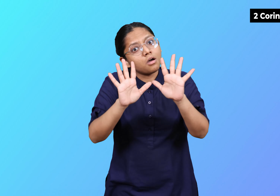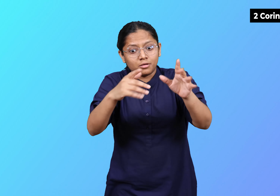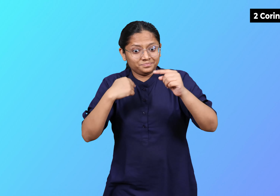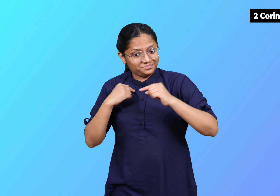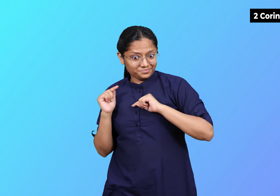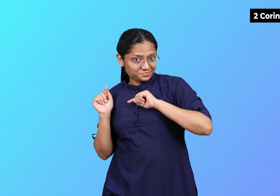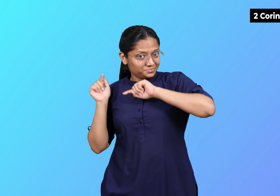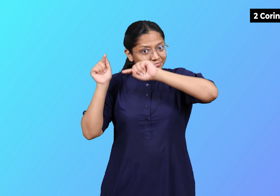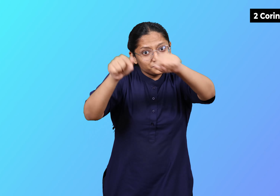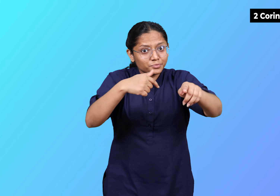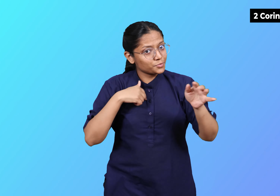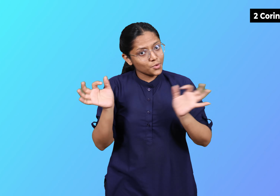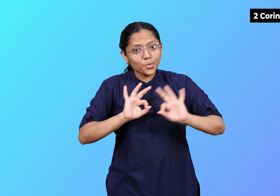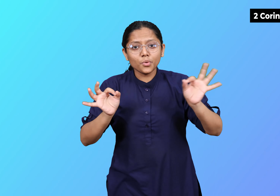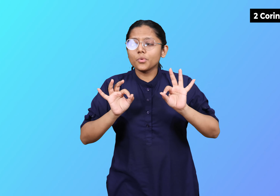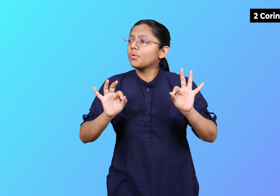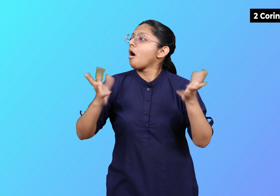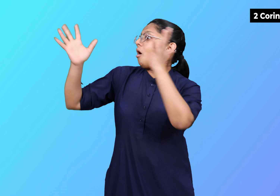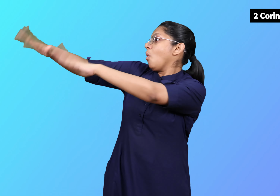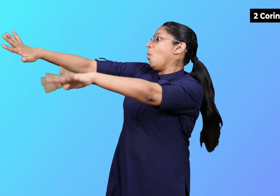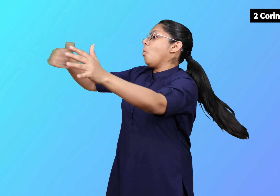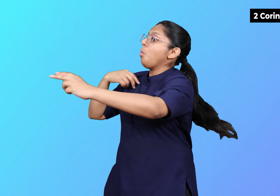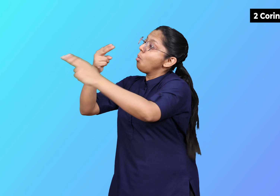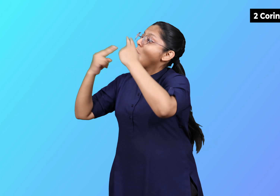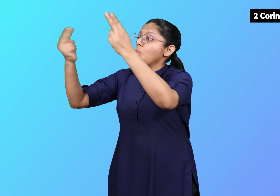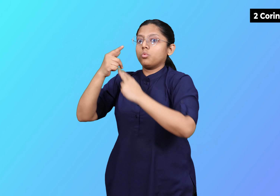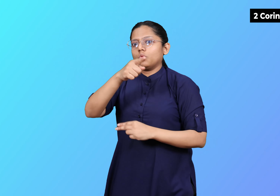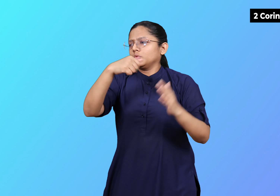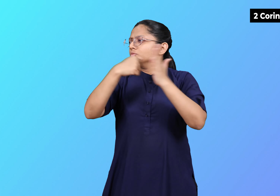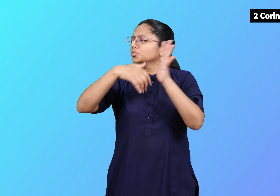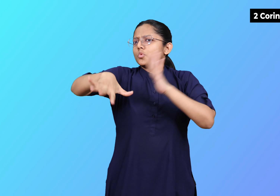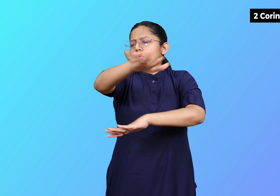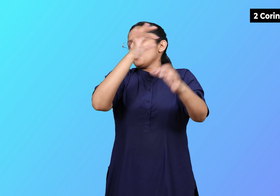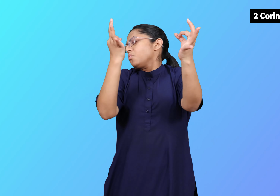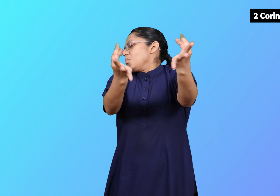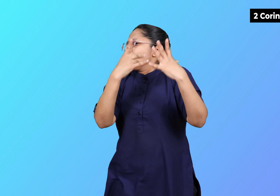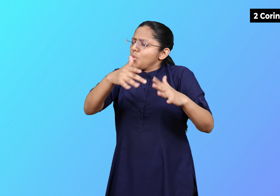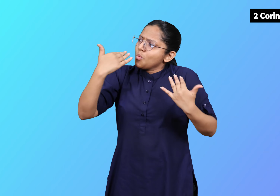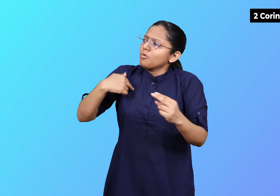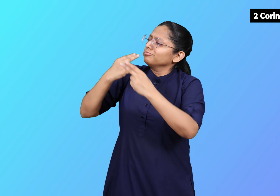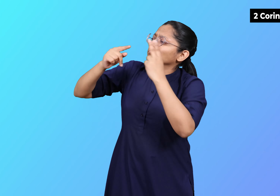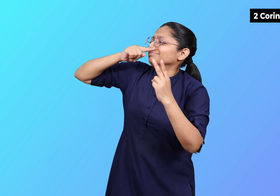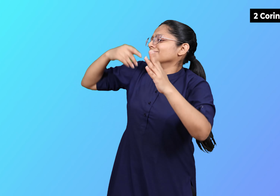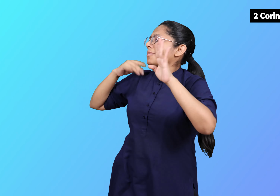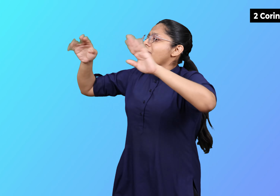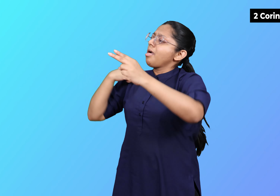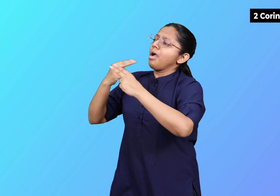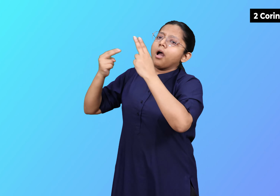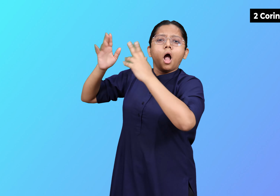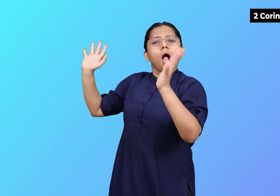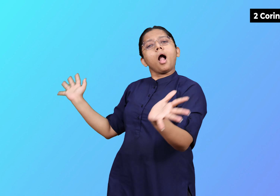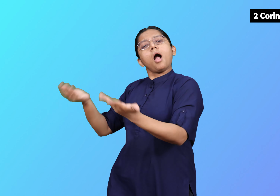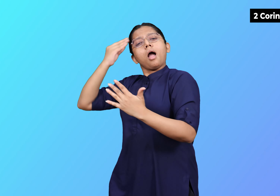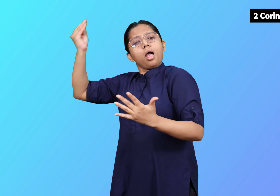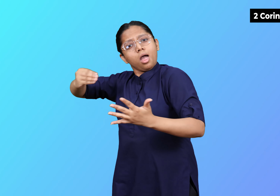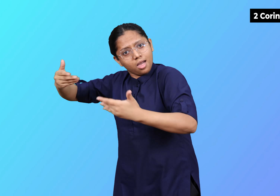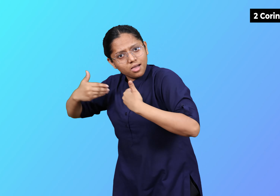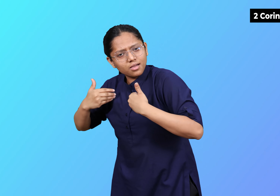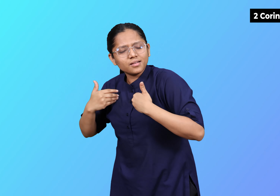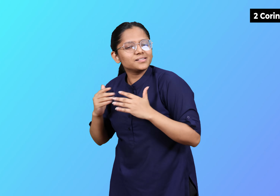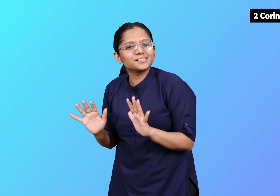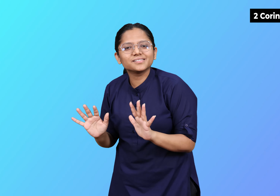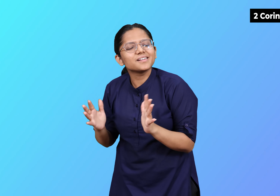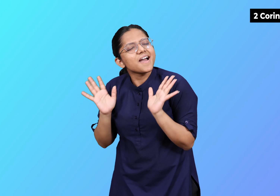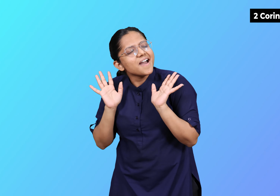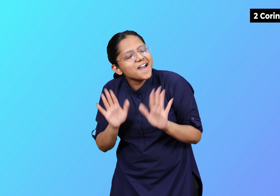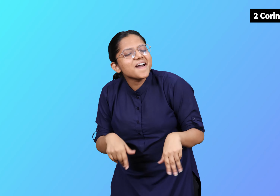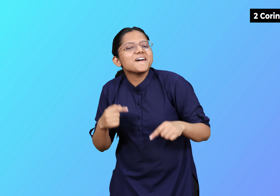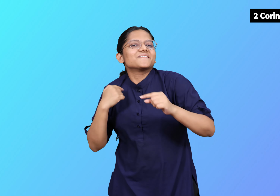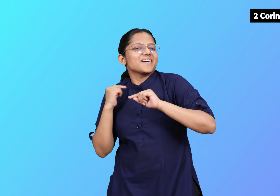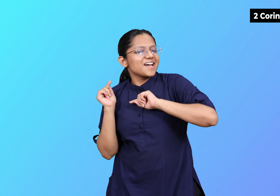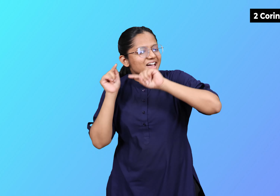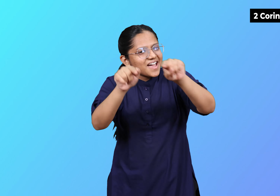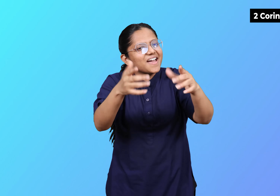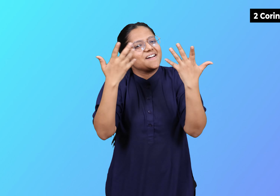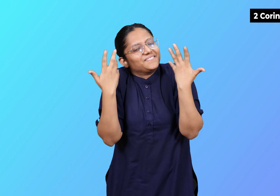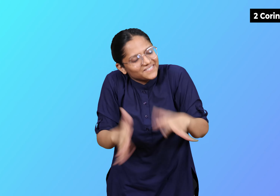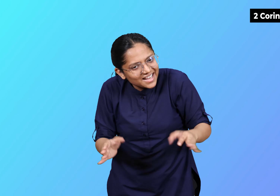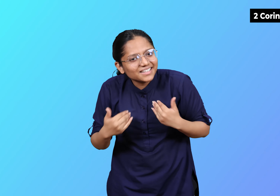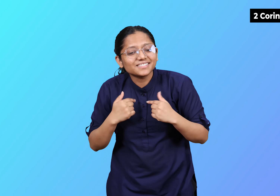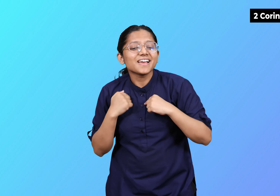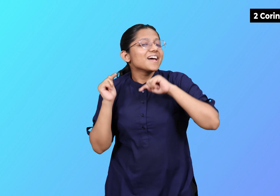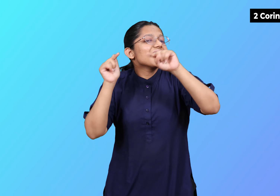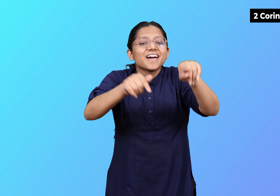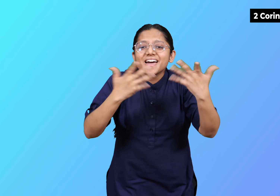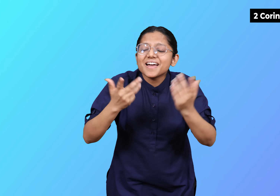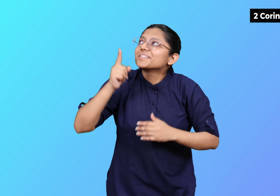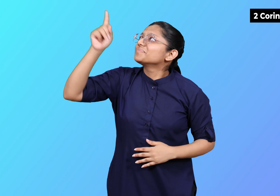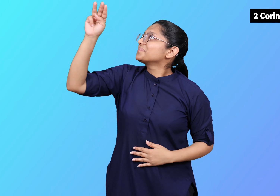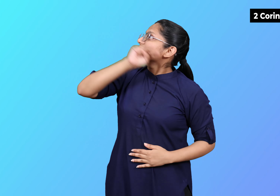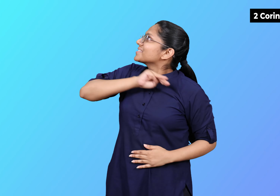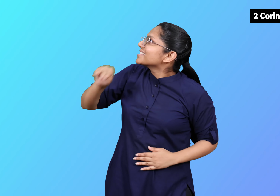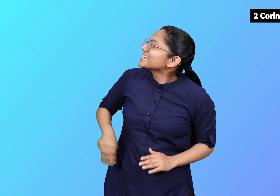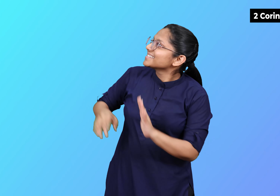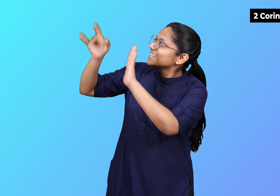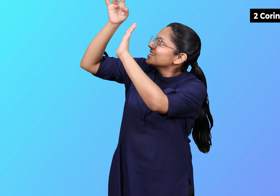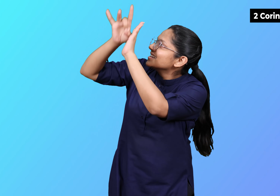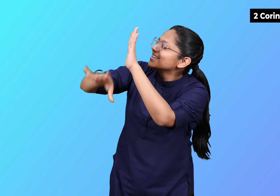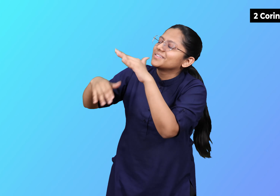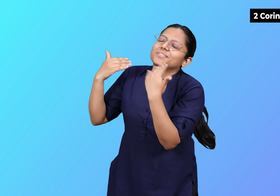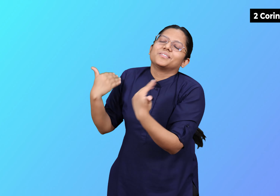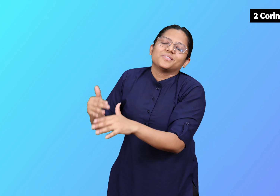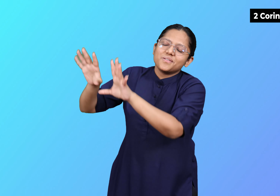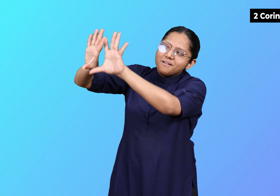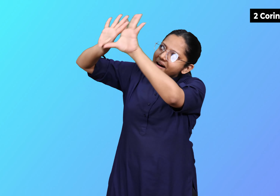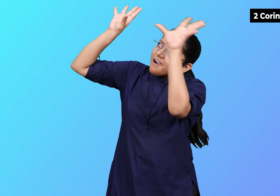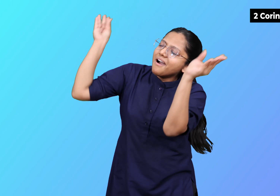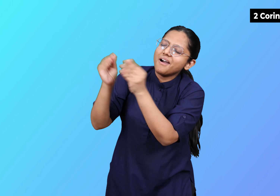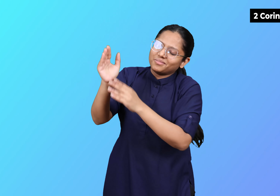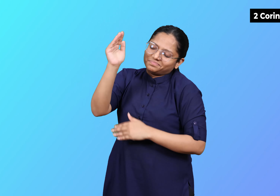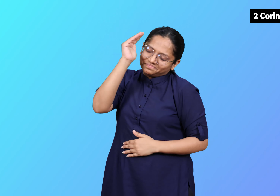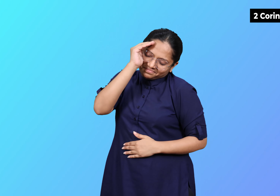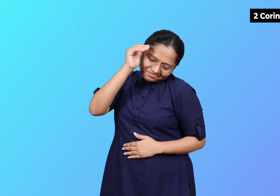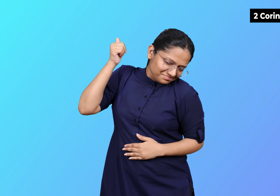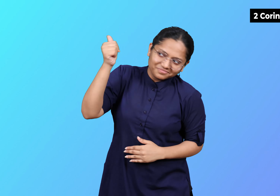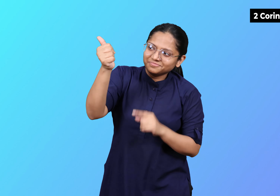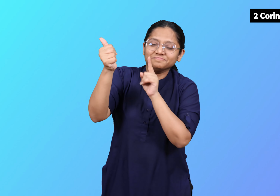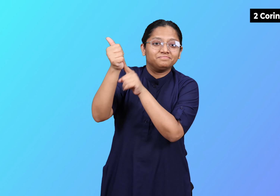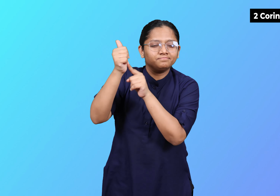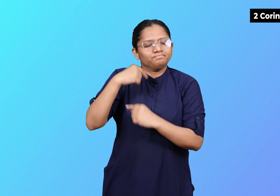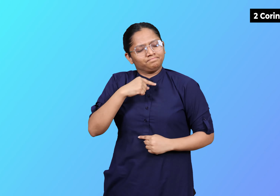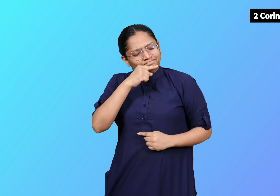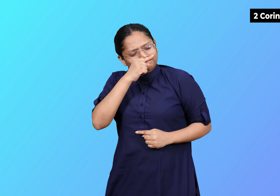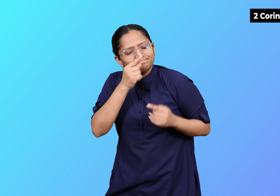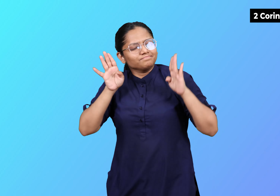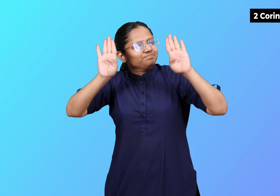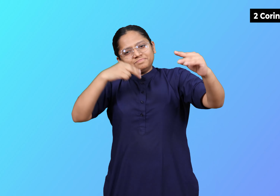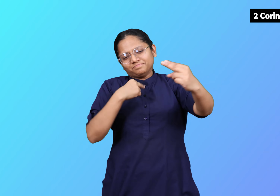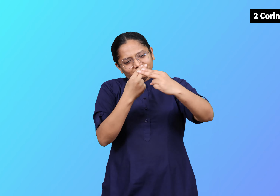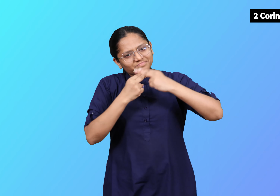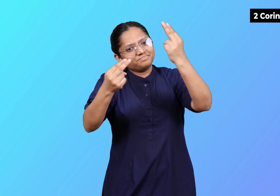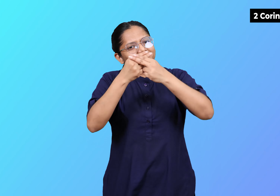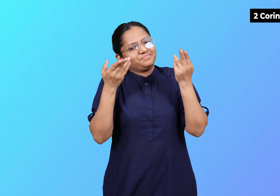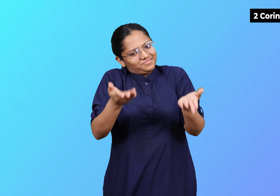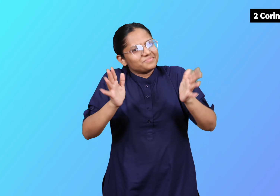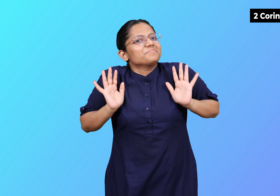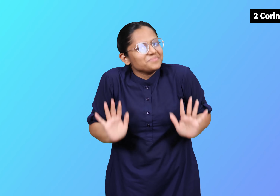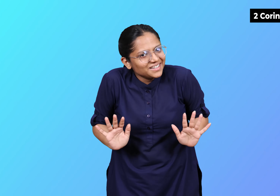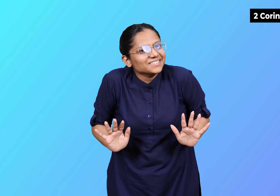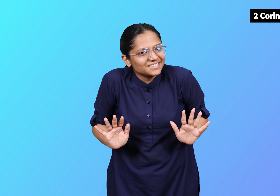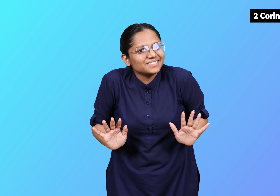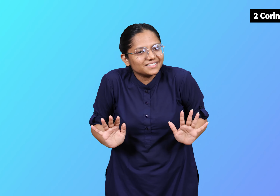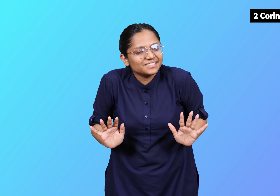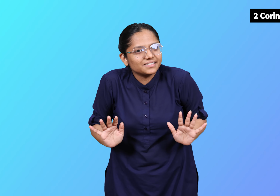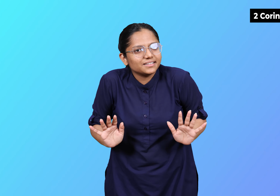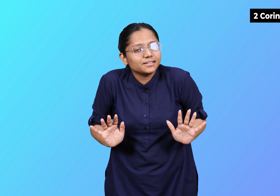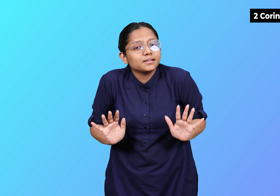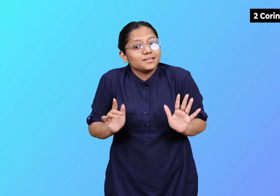We would be boasting too much only if we had not already come to you. But we have come to you with the Good News about Christ.